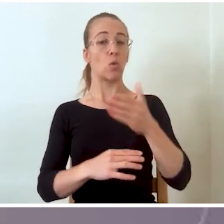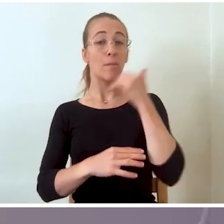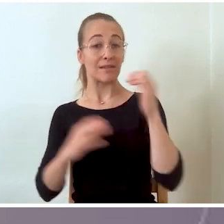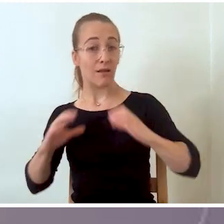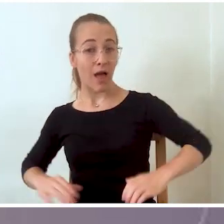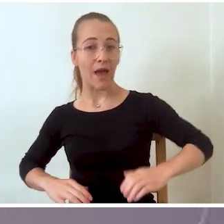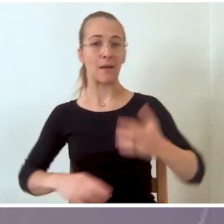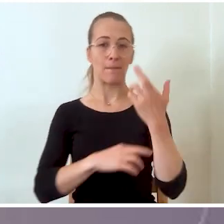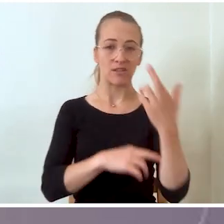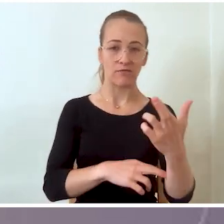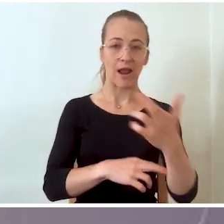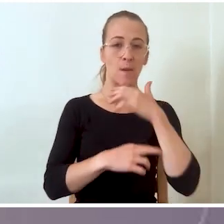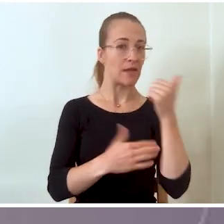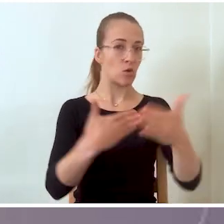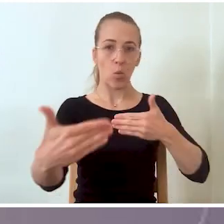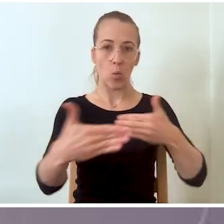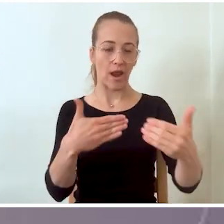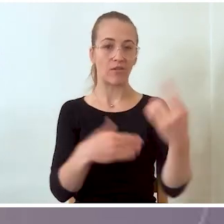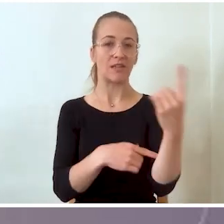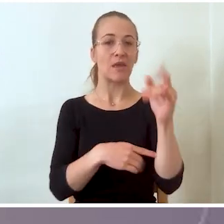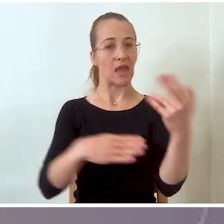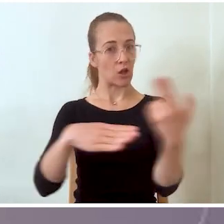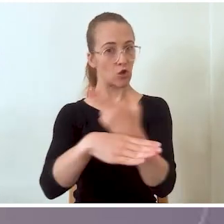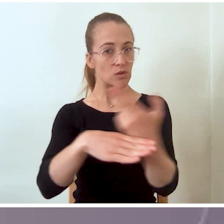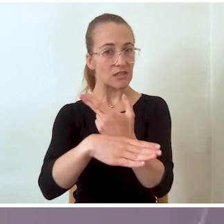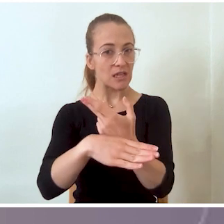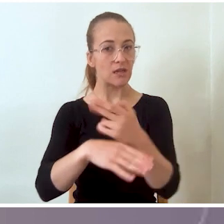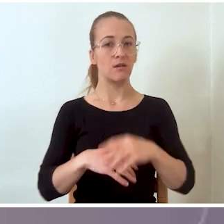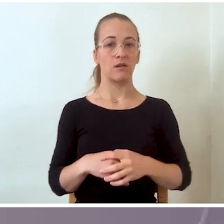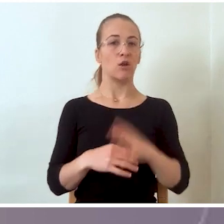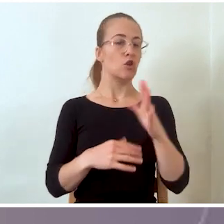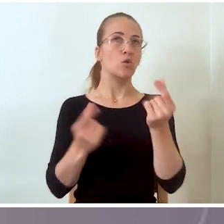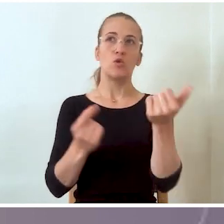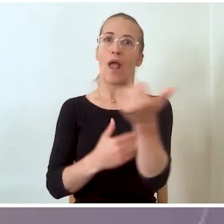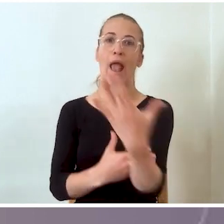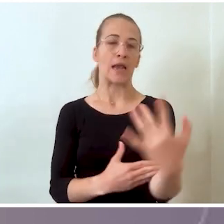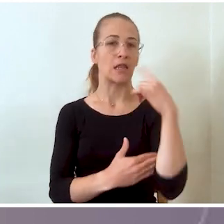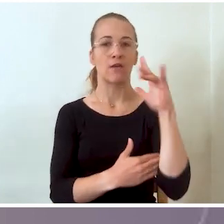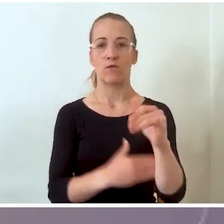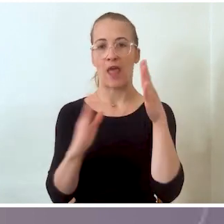your best whatever is somebody that utilizes it. You would do anything for that individual,